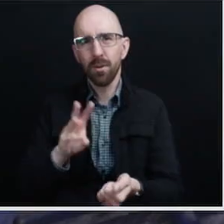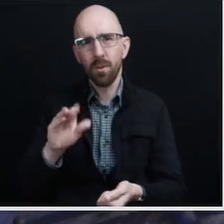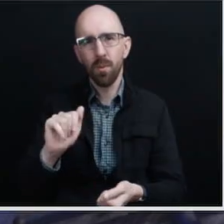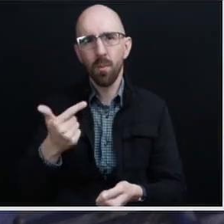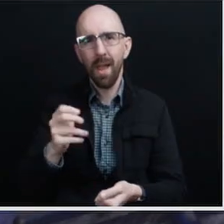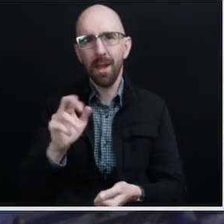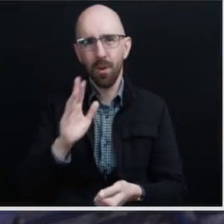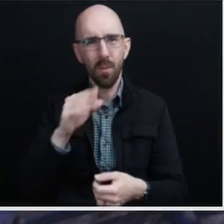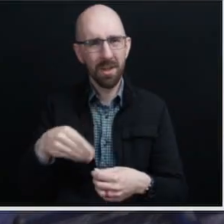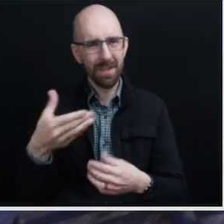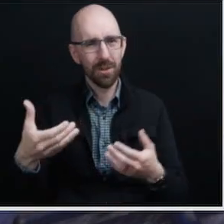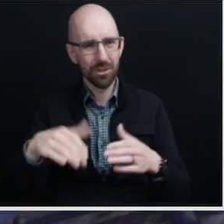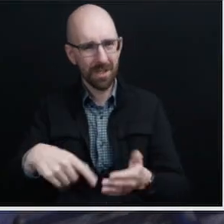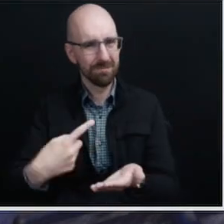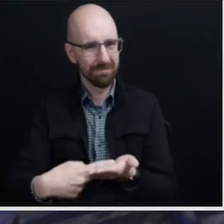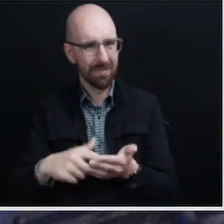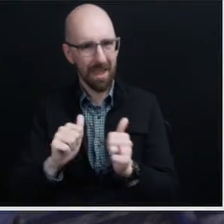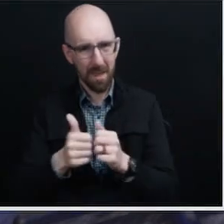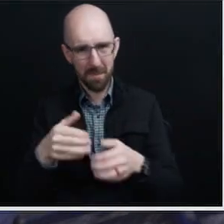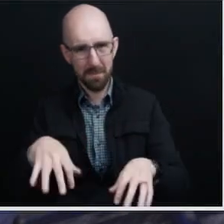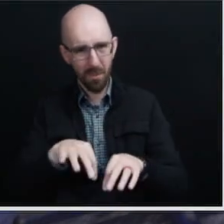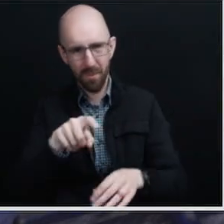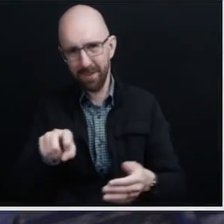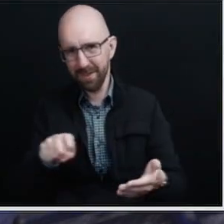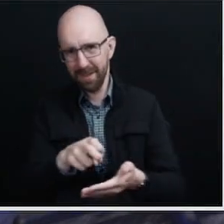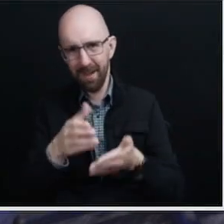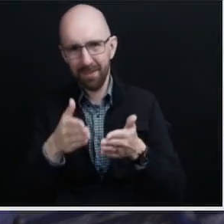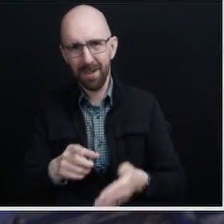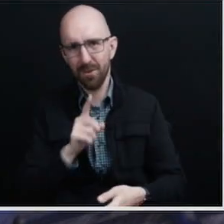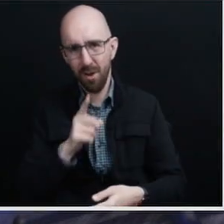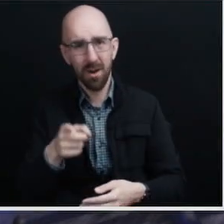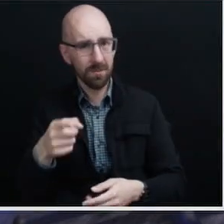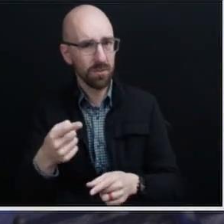to talk about how important these navigators are because you're right. They're there to,